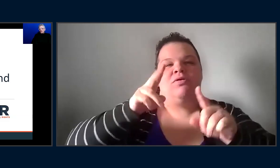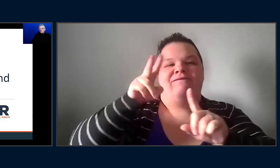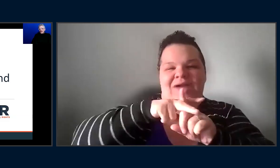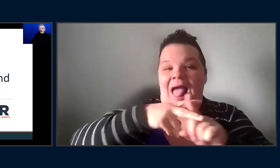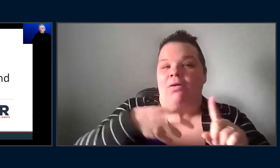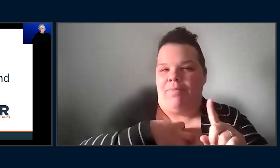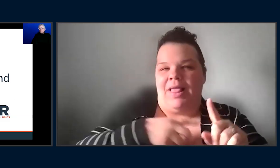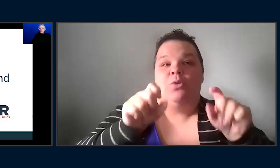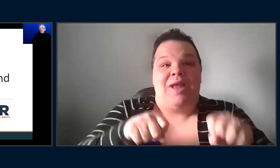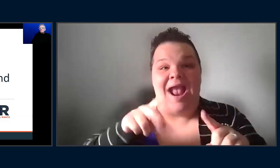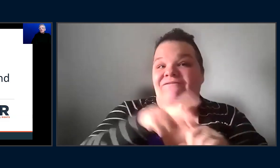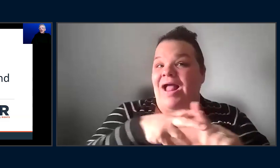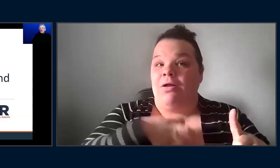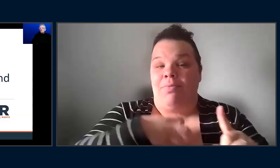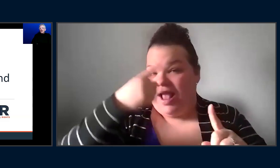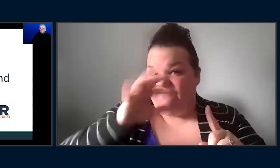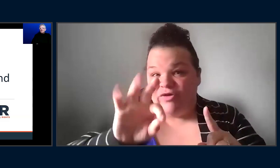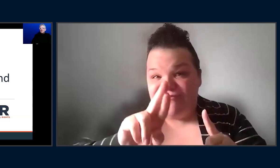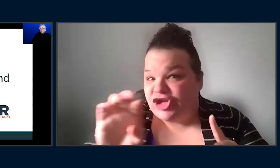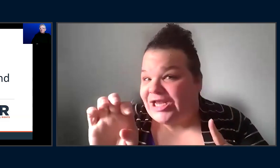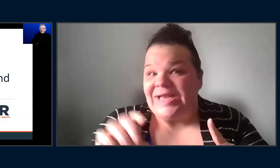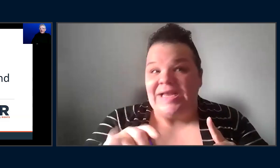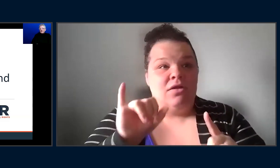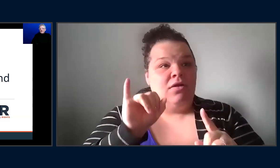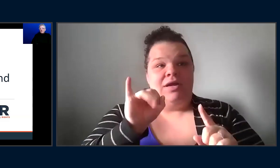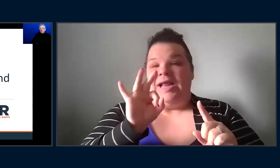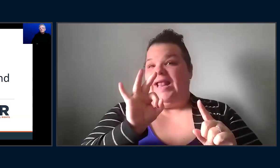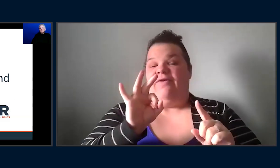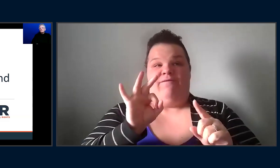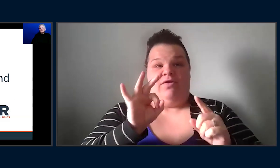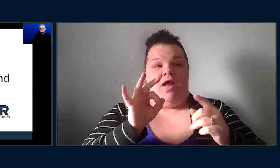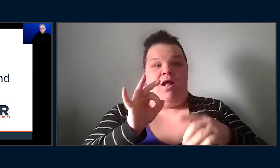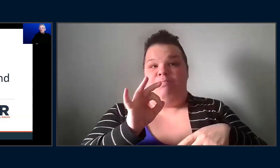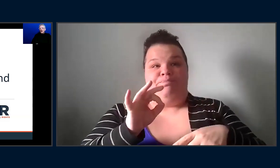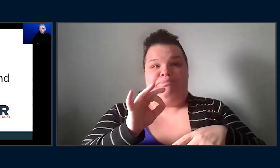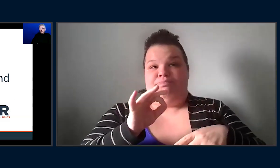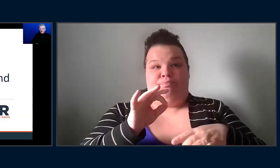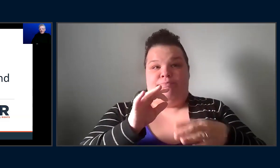So we are at a state level. And we handle filing of complaints. And those complaints